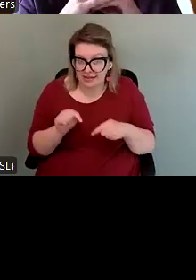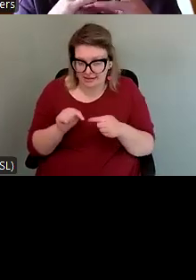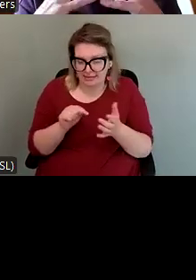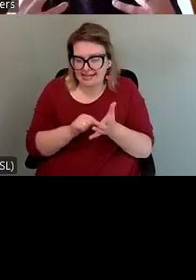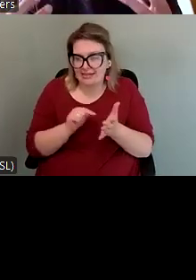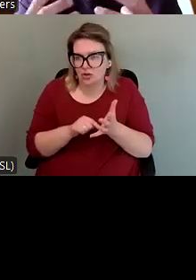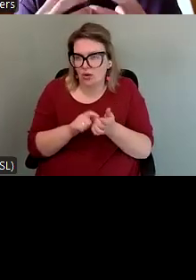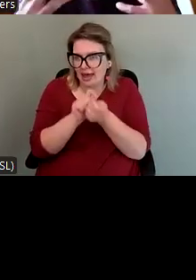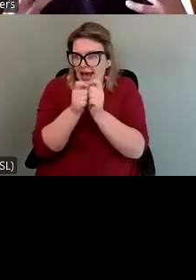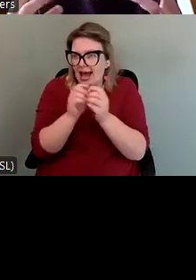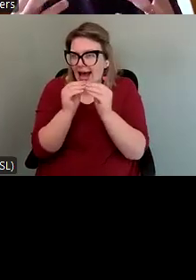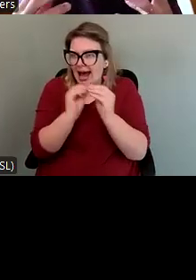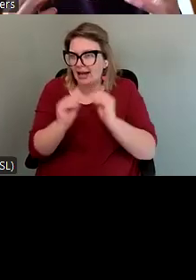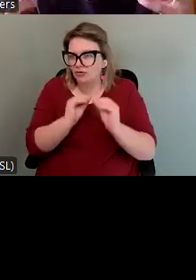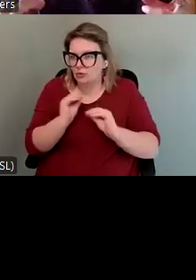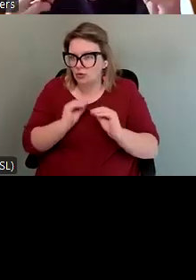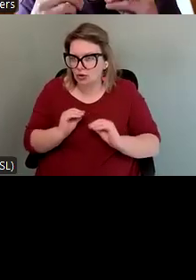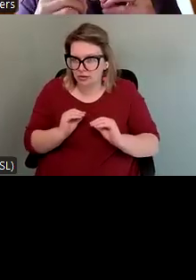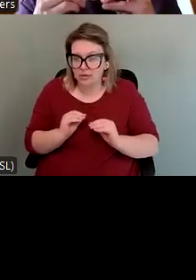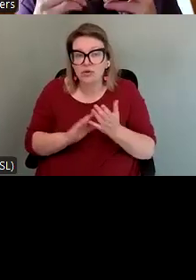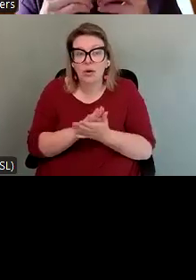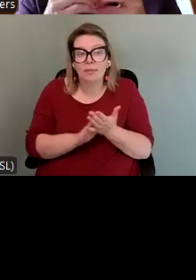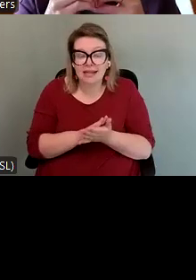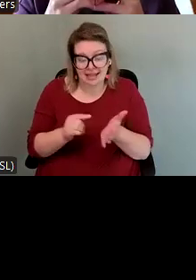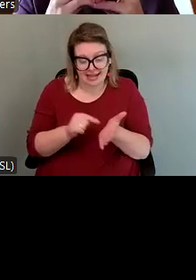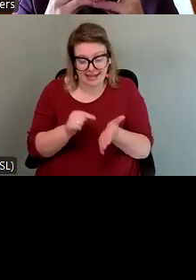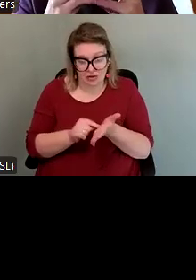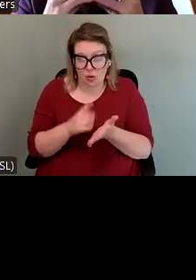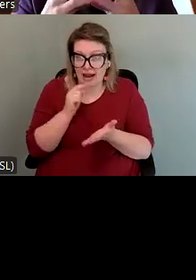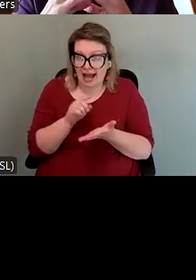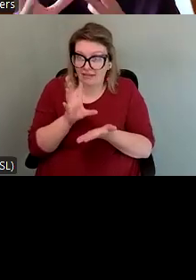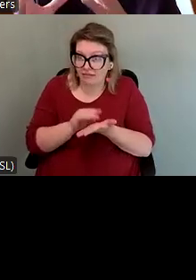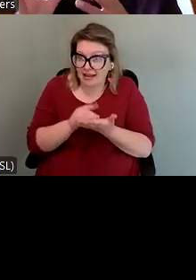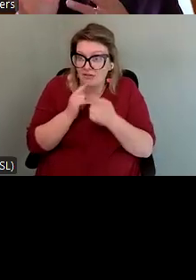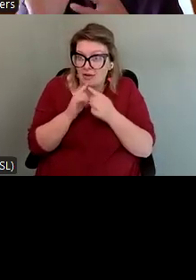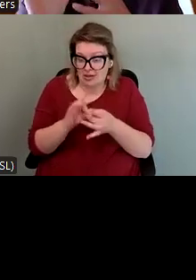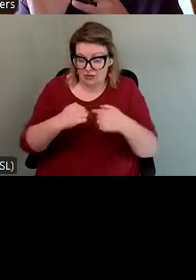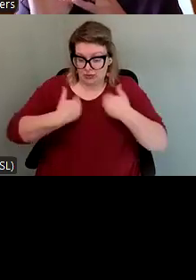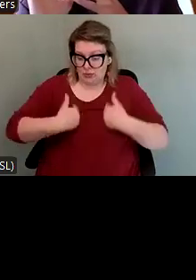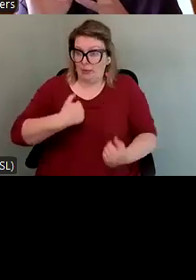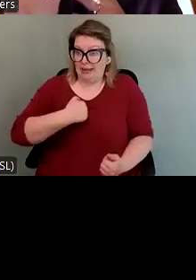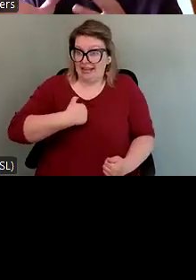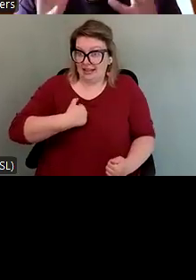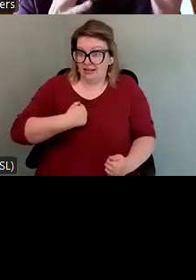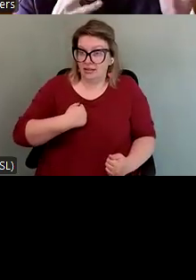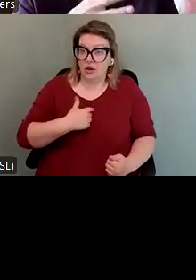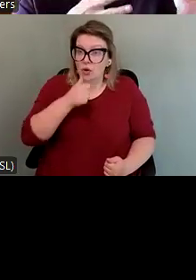All of that information is being collected against a specific user ID so it can match it against the TikTok user it has,